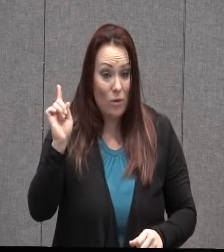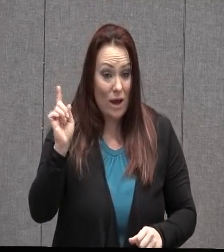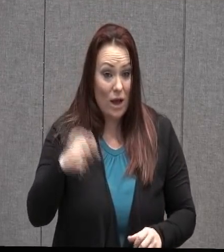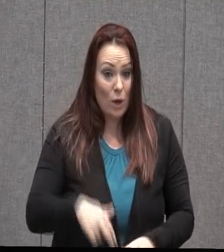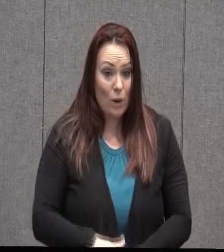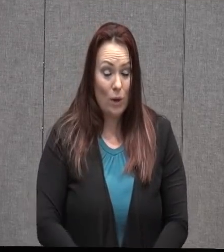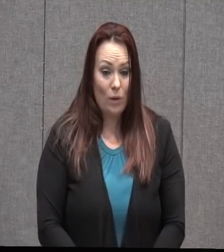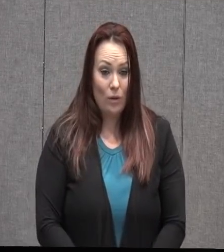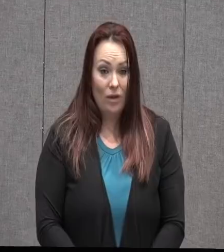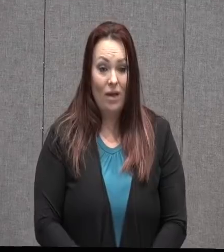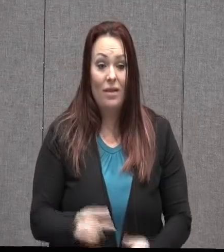The word is loft.